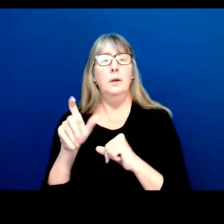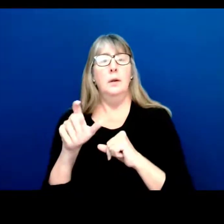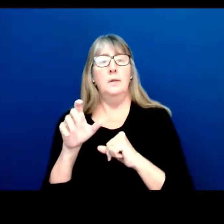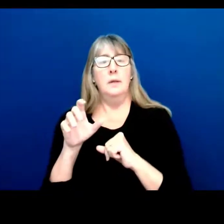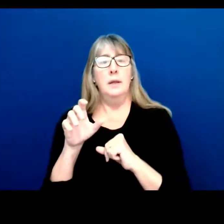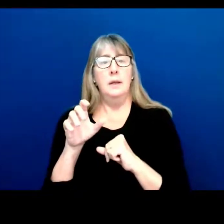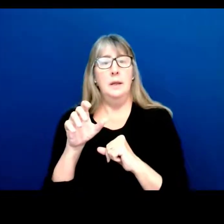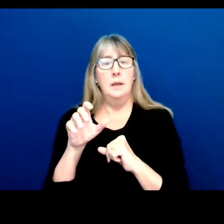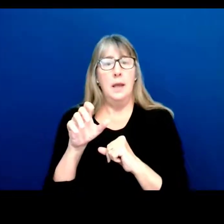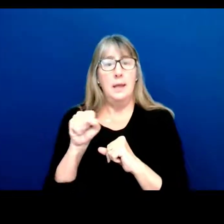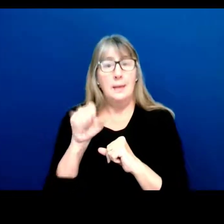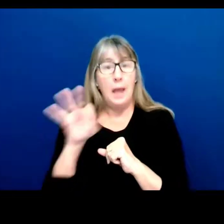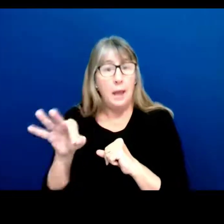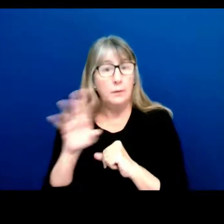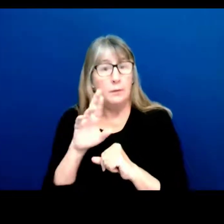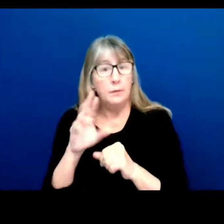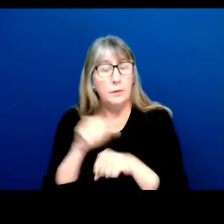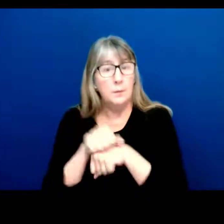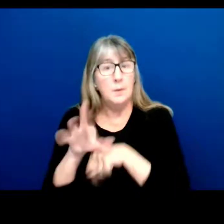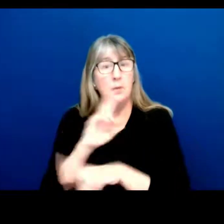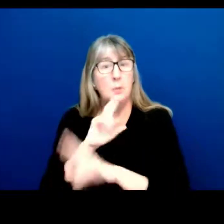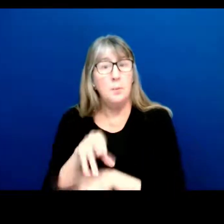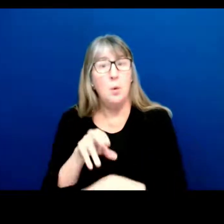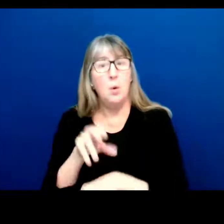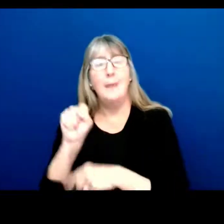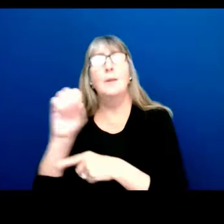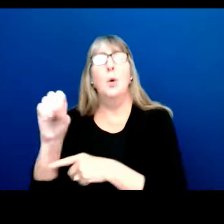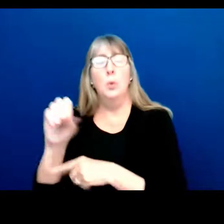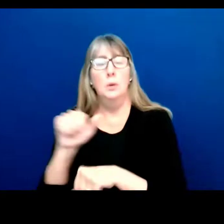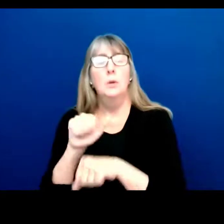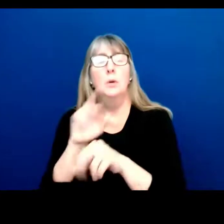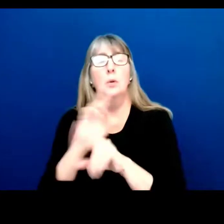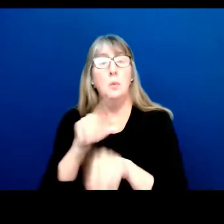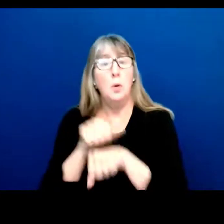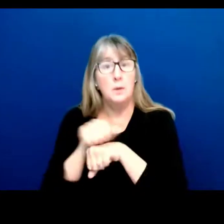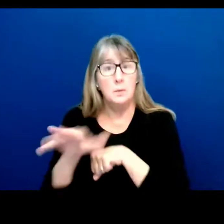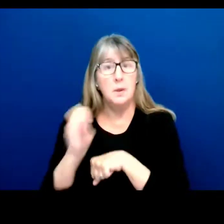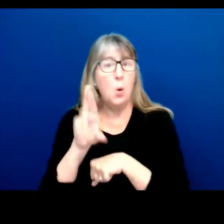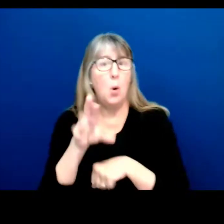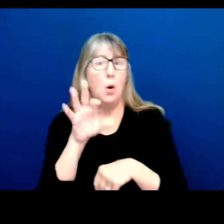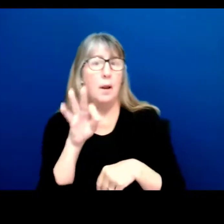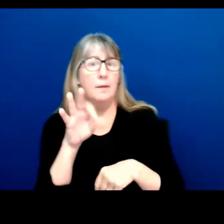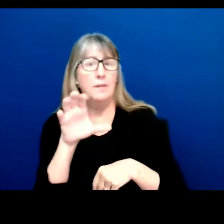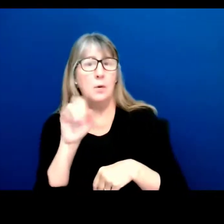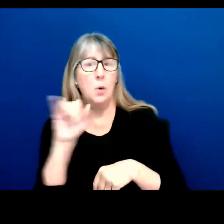or does the FCOI officer role in eRA Commons do that?" Kathy Hancock: Okay. Good question.